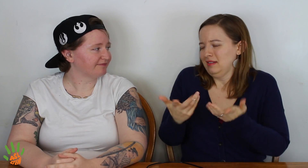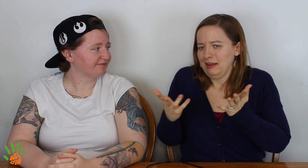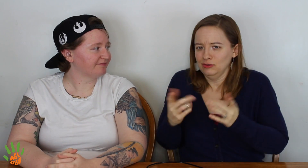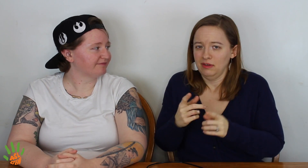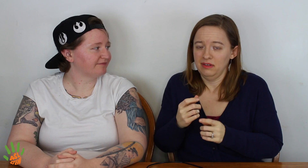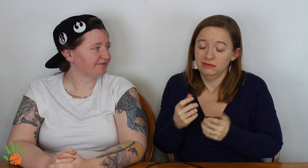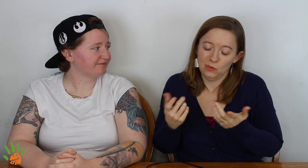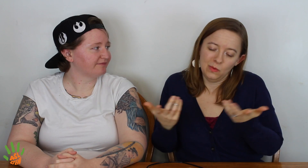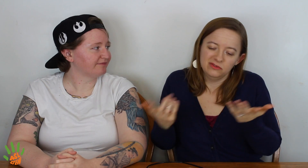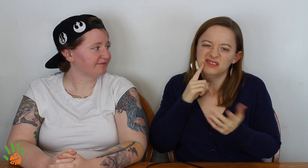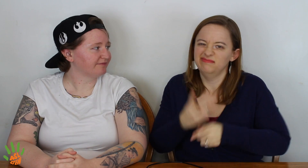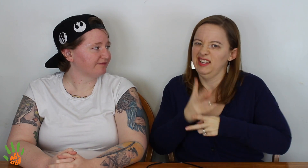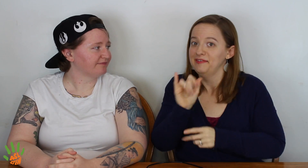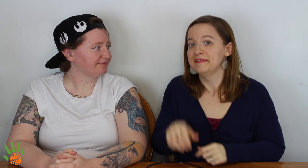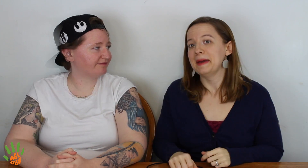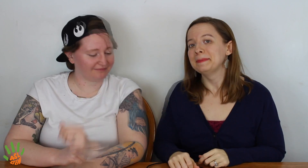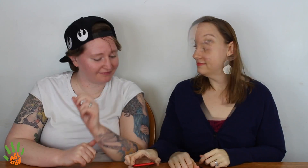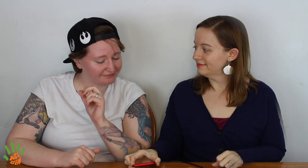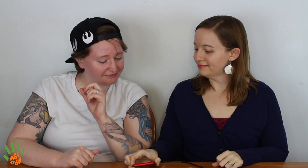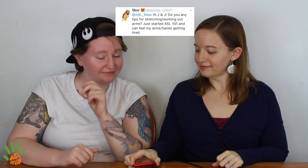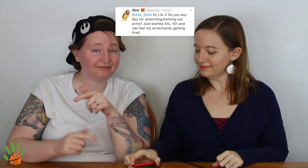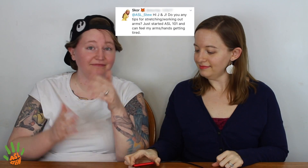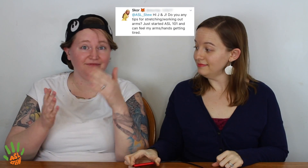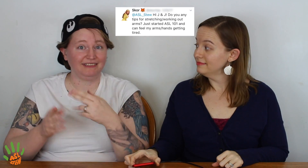You just don't have the right words. So just be careful of that.